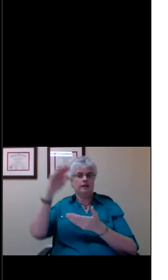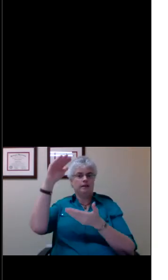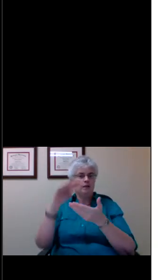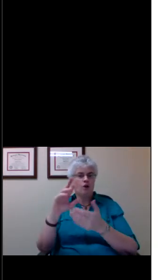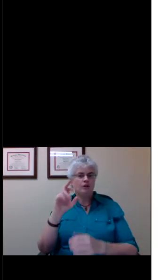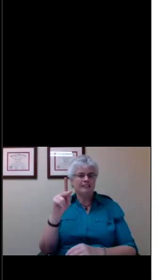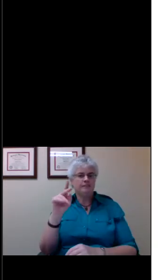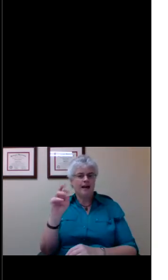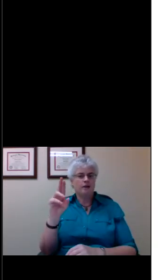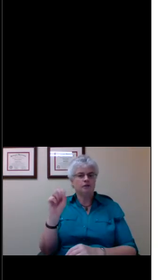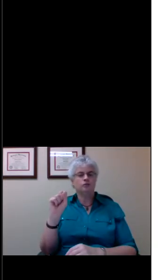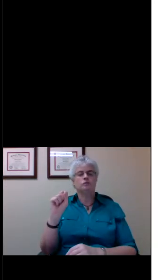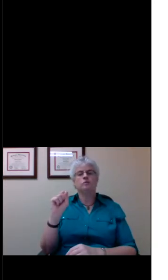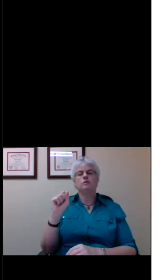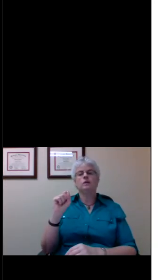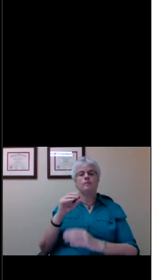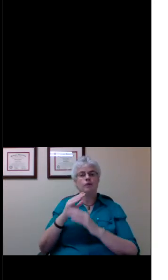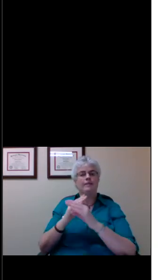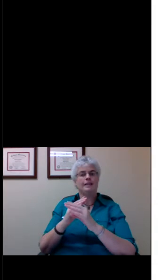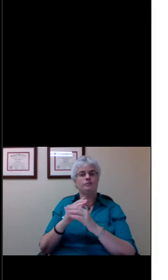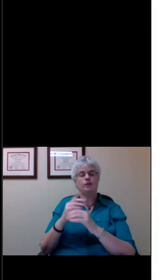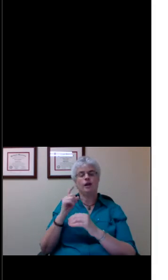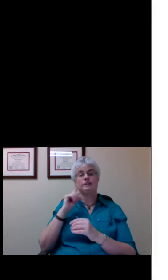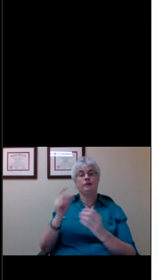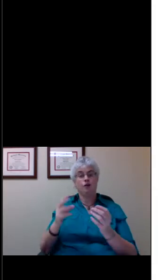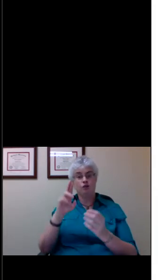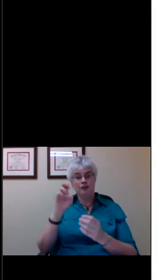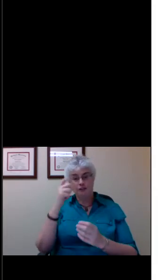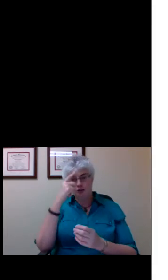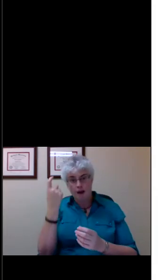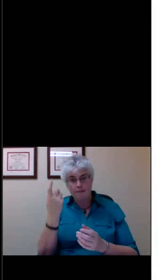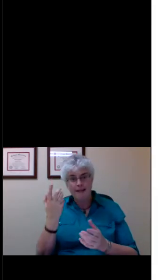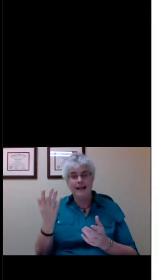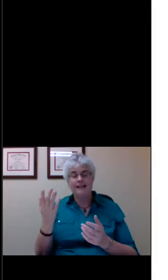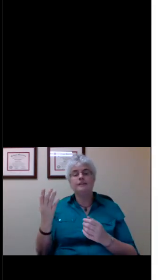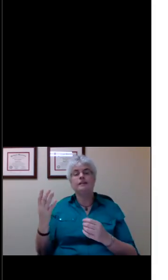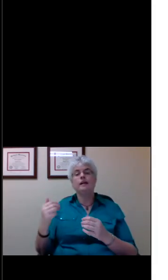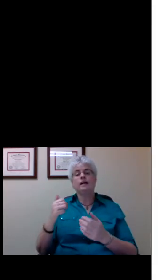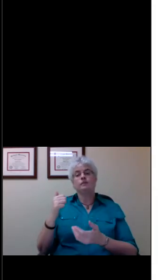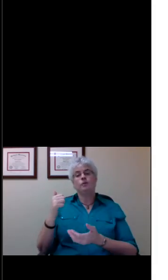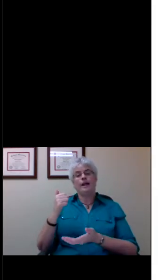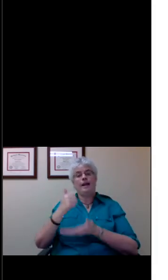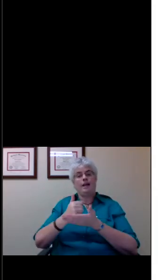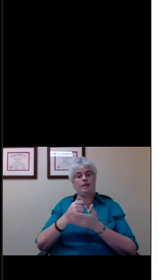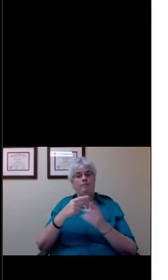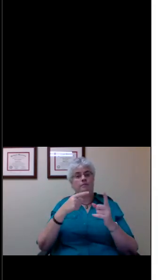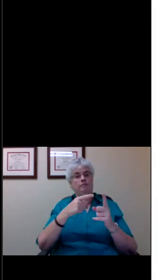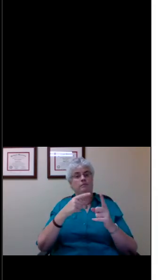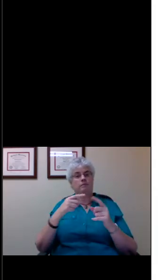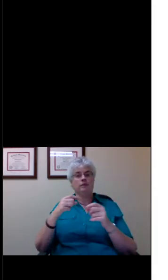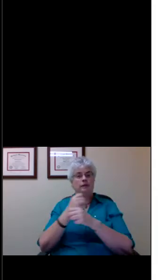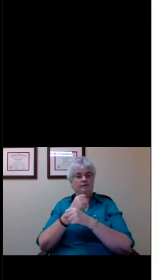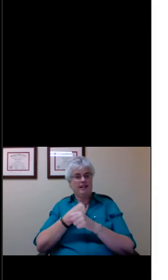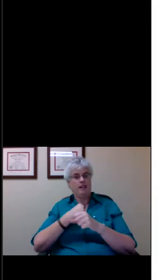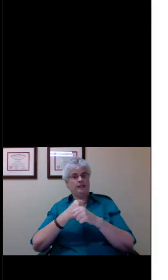their responsiveness doesn't increase any risk factors or increase the amount